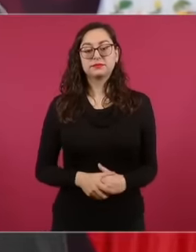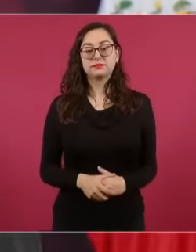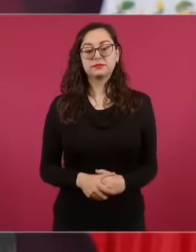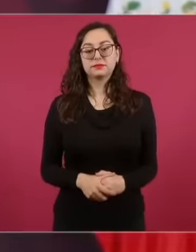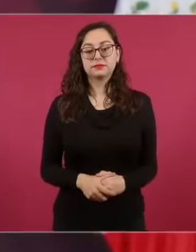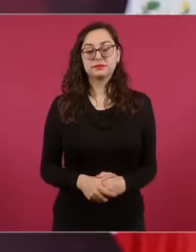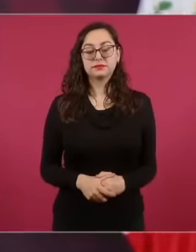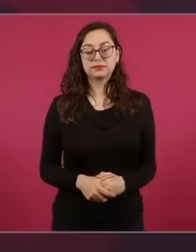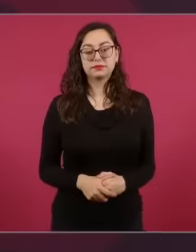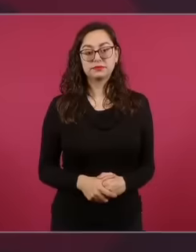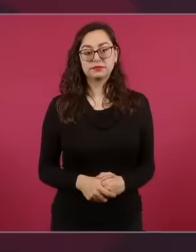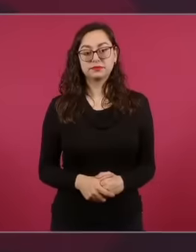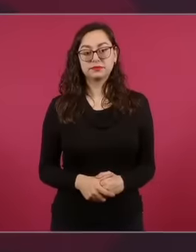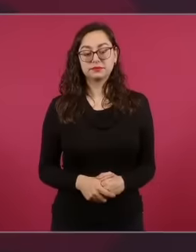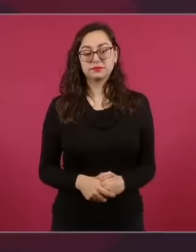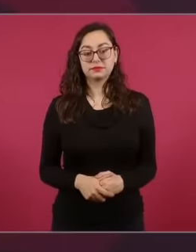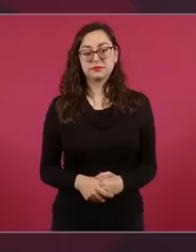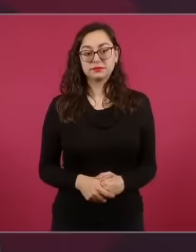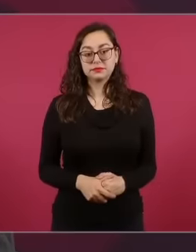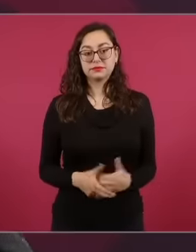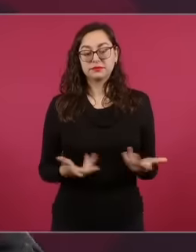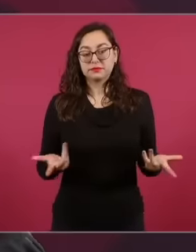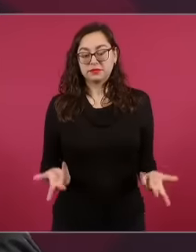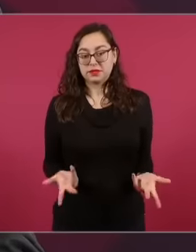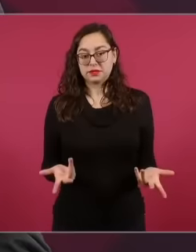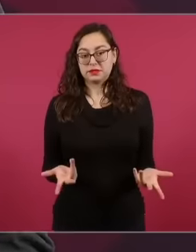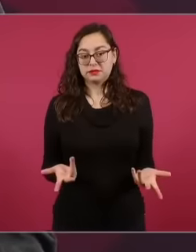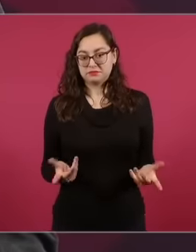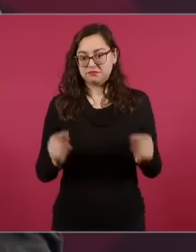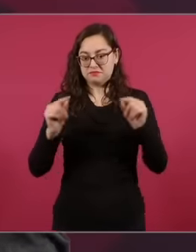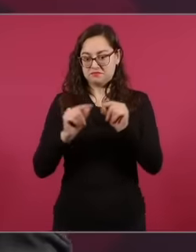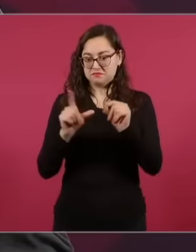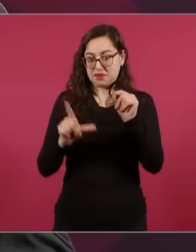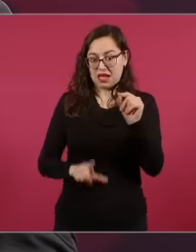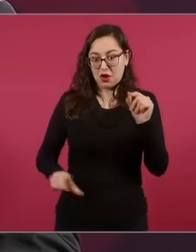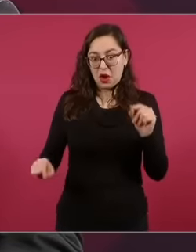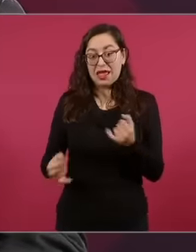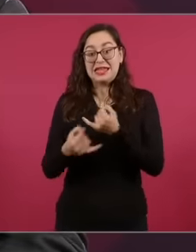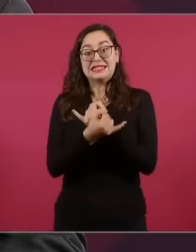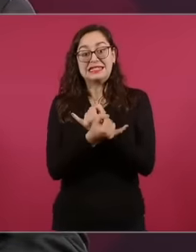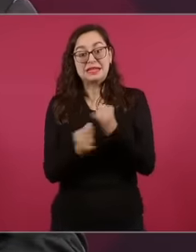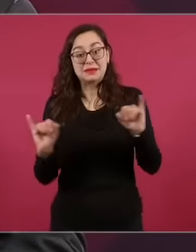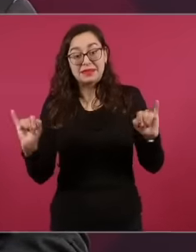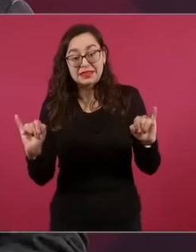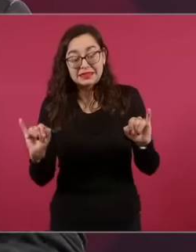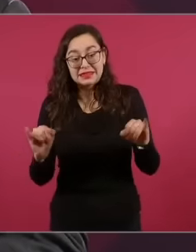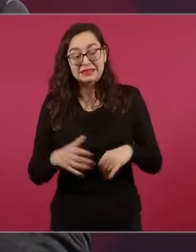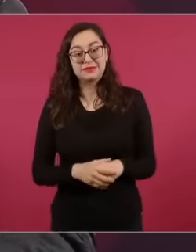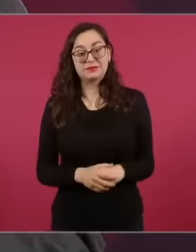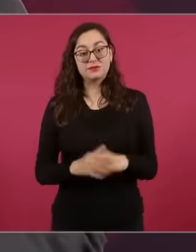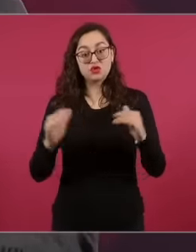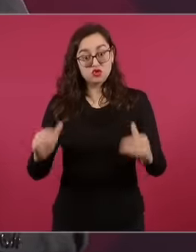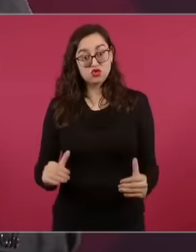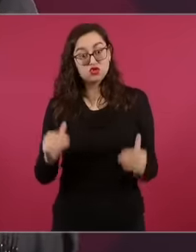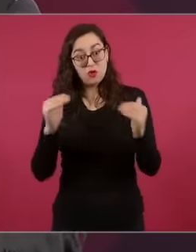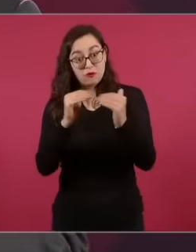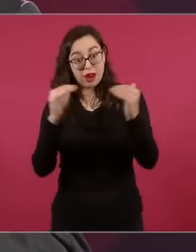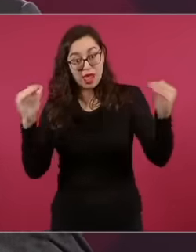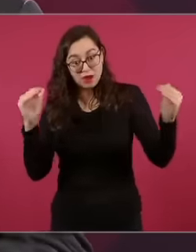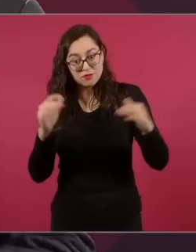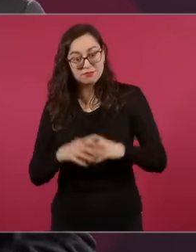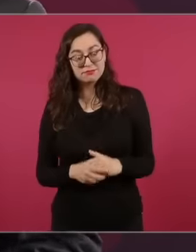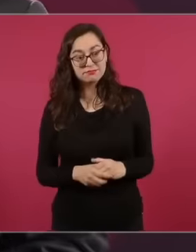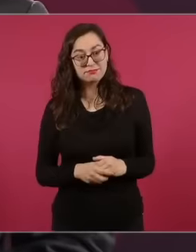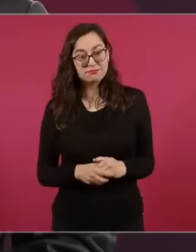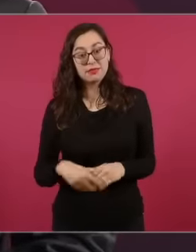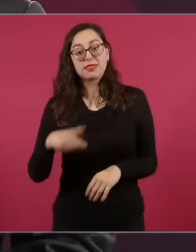we are independent and that we are sovereign and that we must respect each other as good neighbors